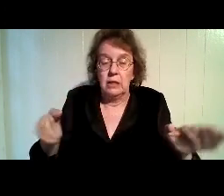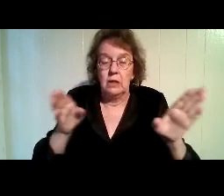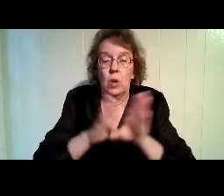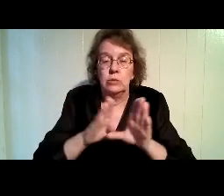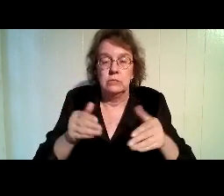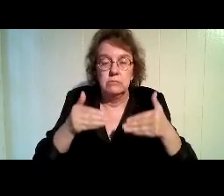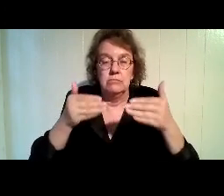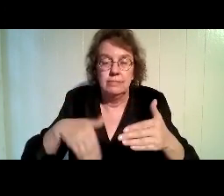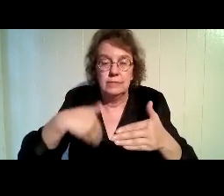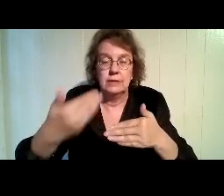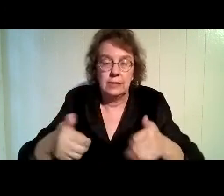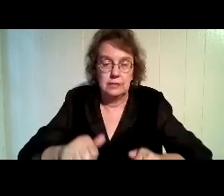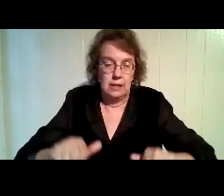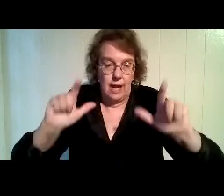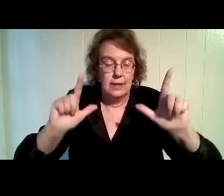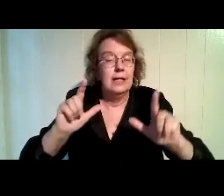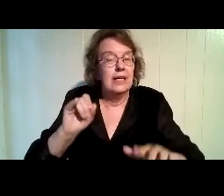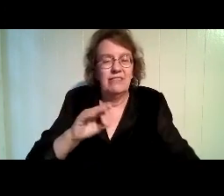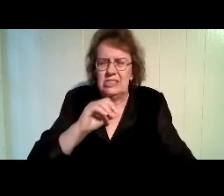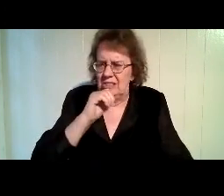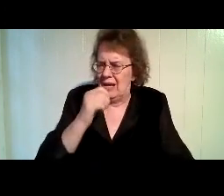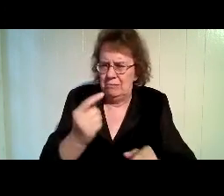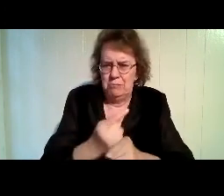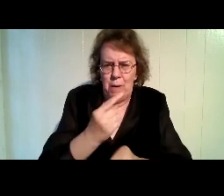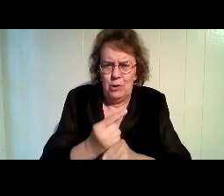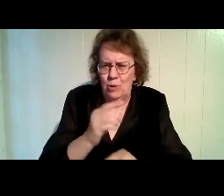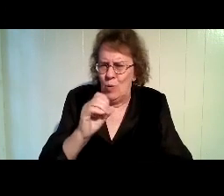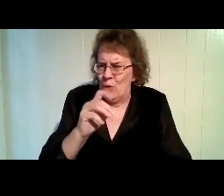to the next slide. If it's not in the order I intended for it